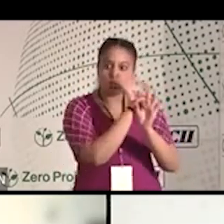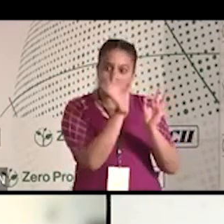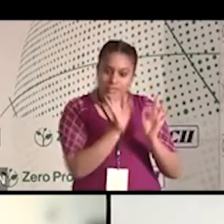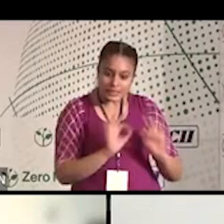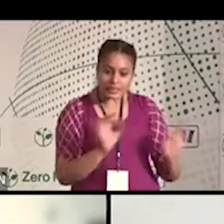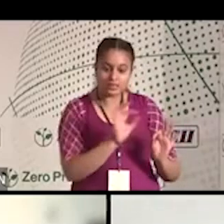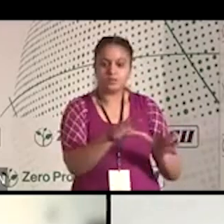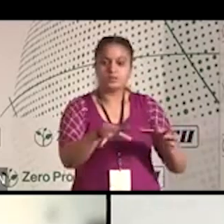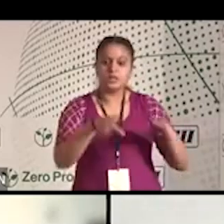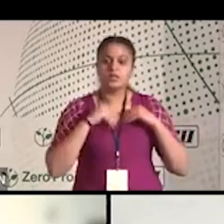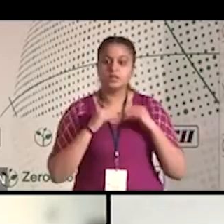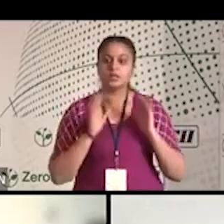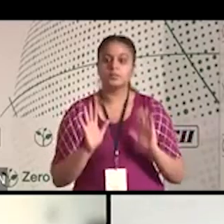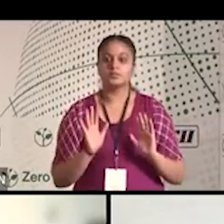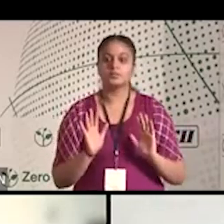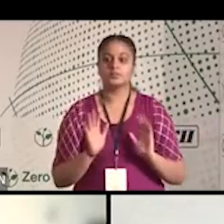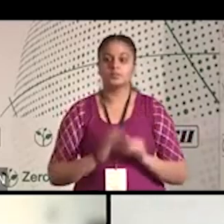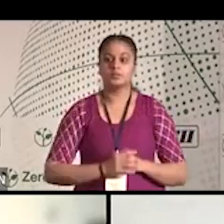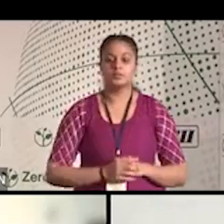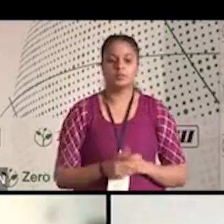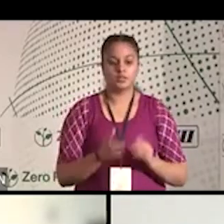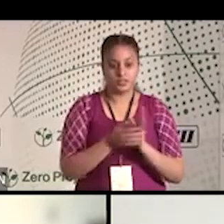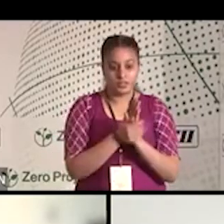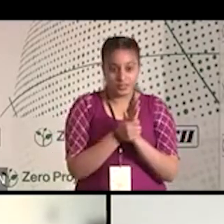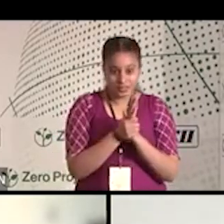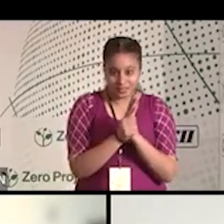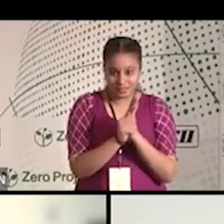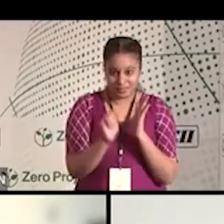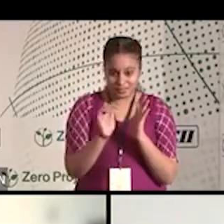So therefore skills which are very, very important,